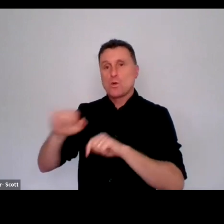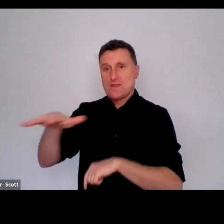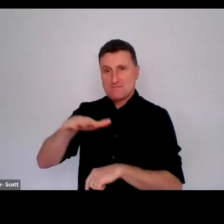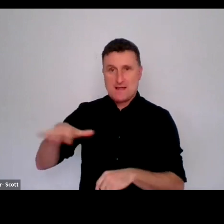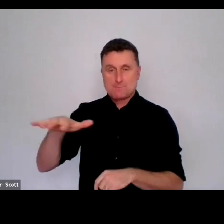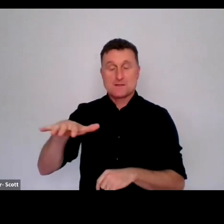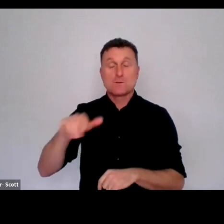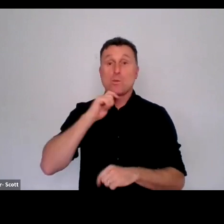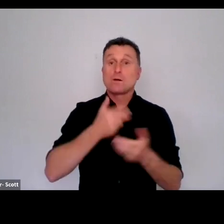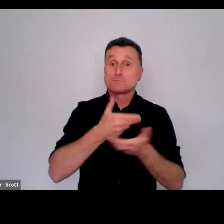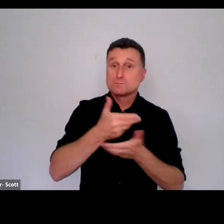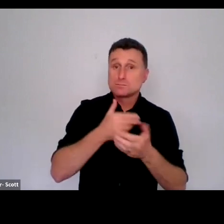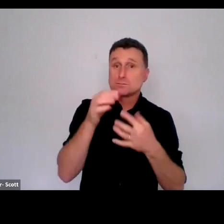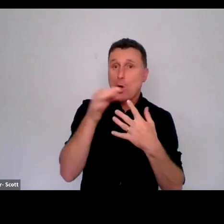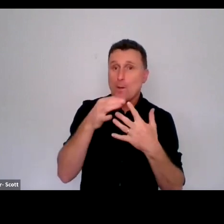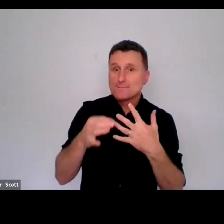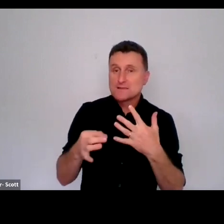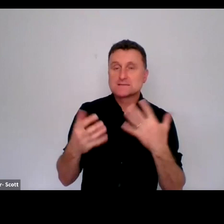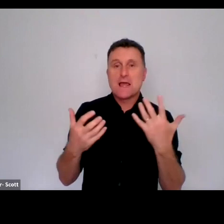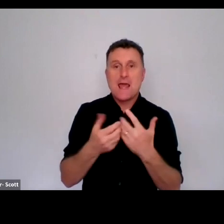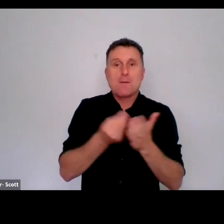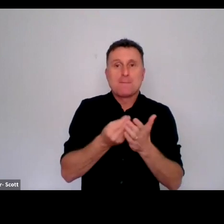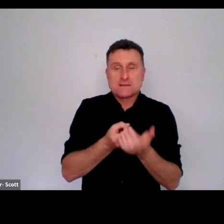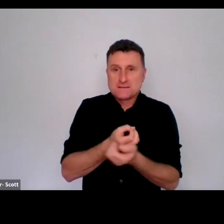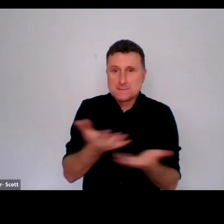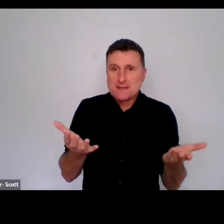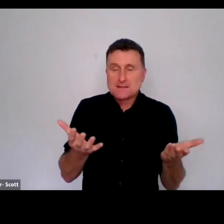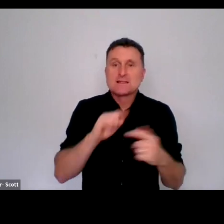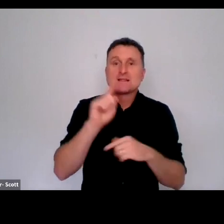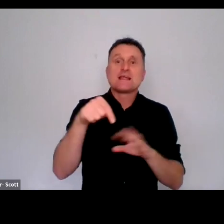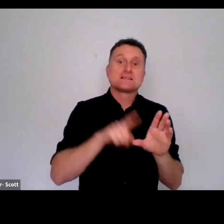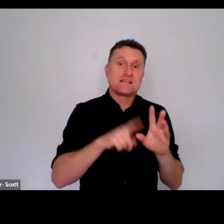with ministers in February next year.